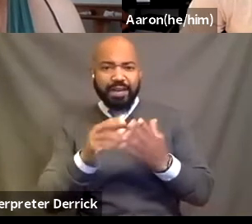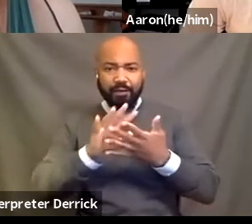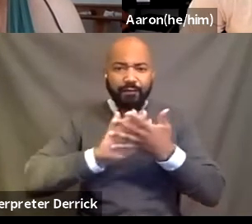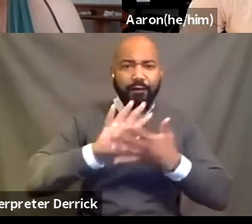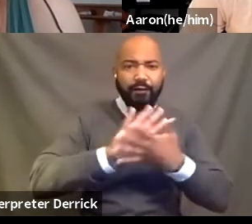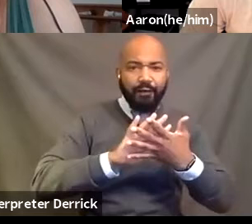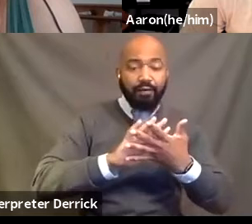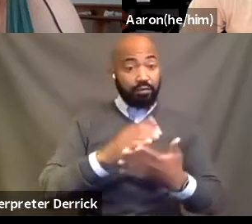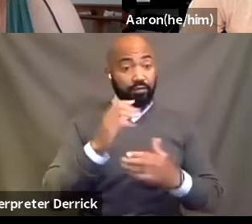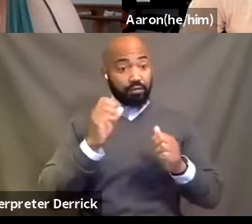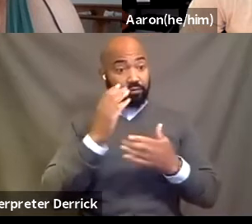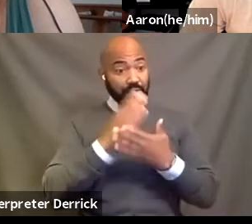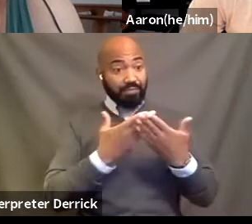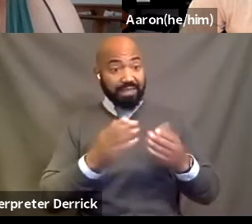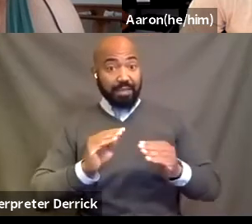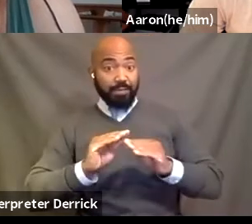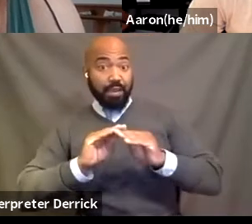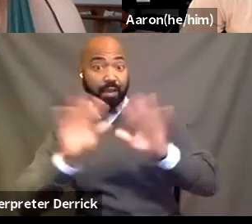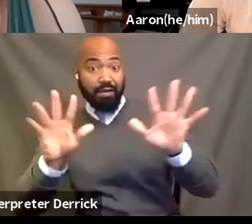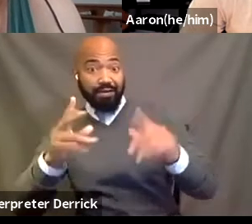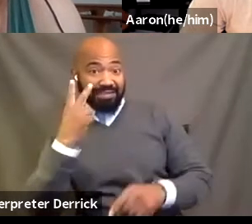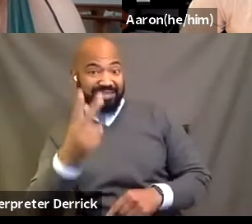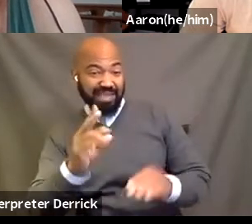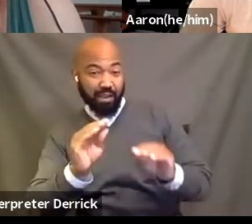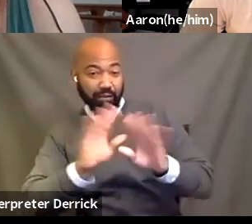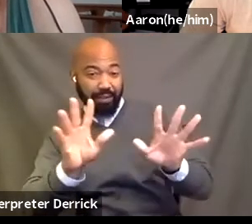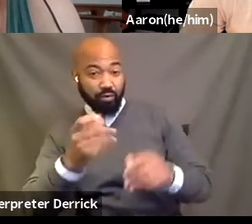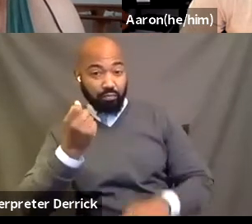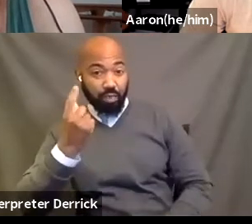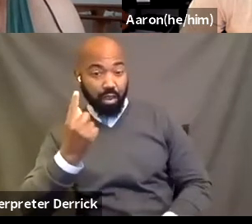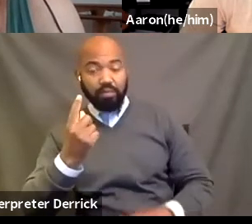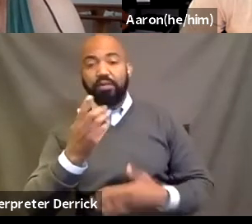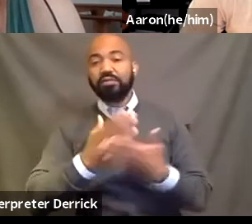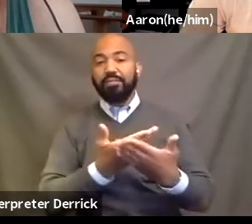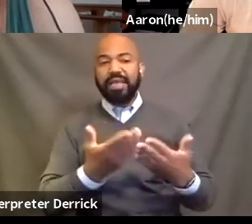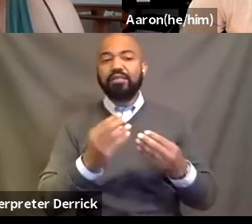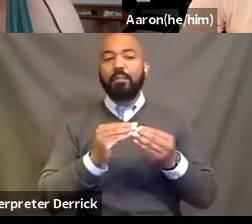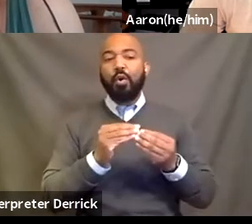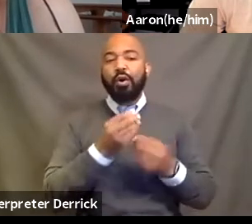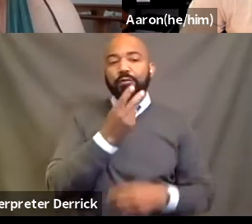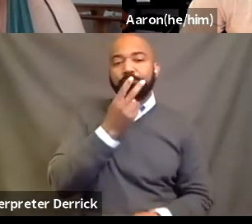Benjamin (they/them/elle): witnessed and recognized and what we've put together, but maybe it doesn't have to be legible to everyone.